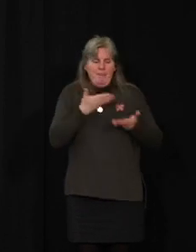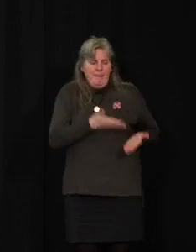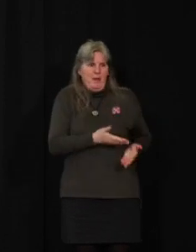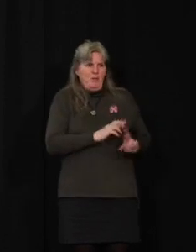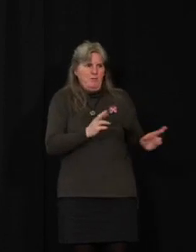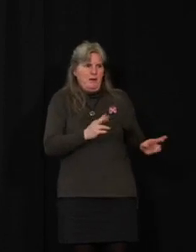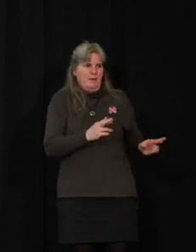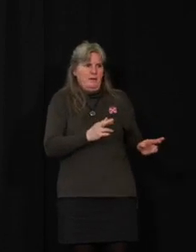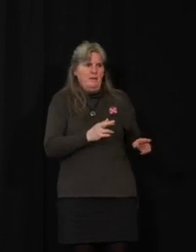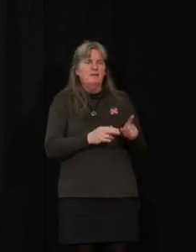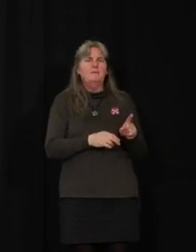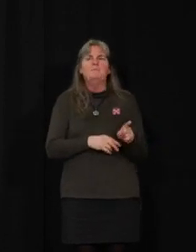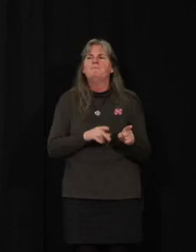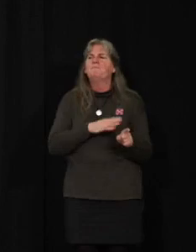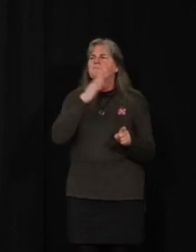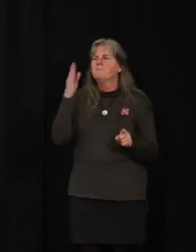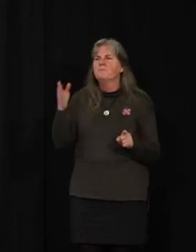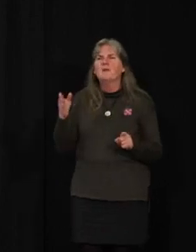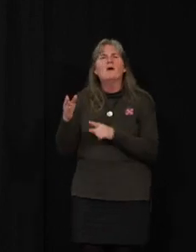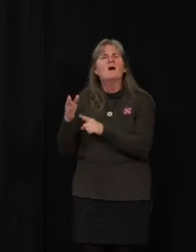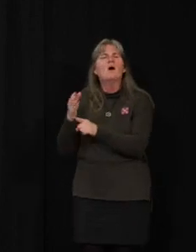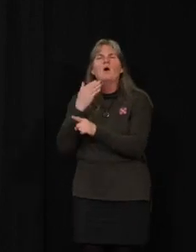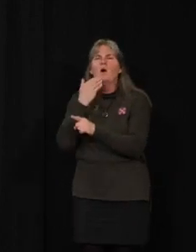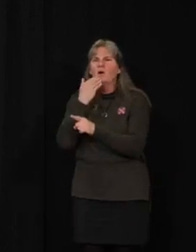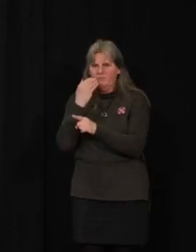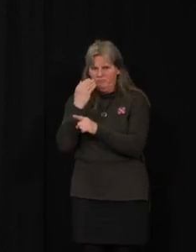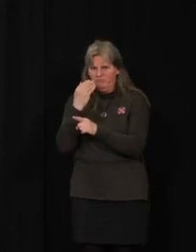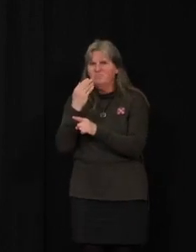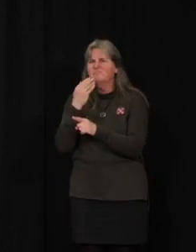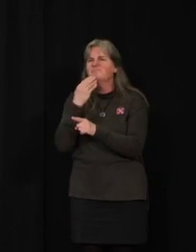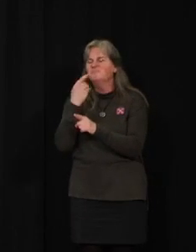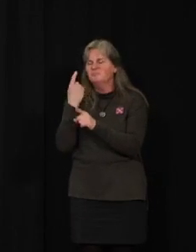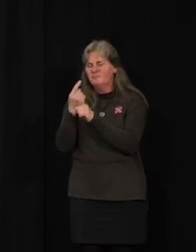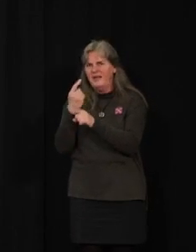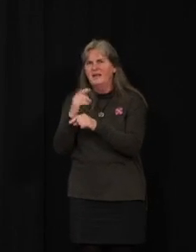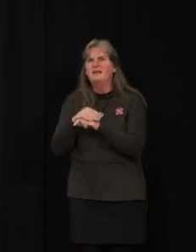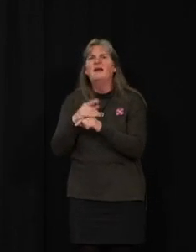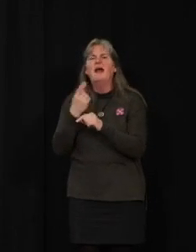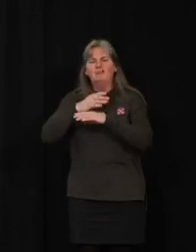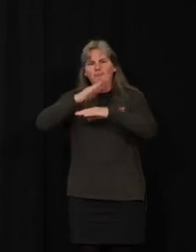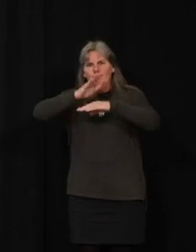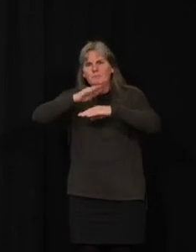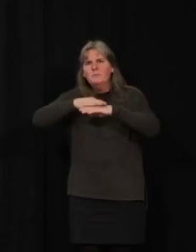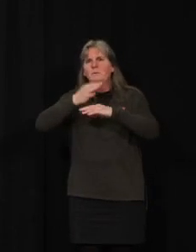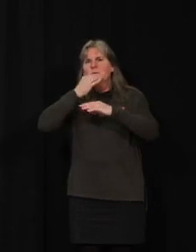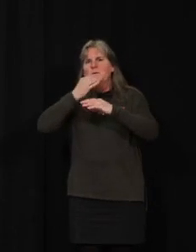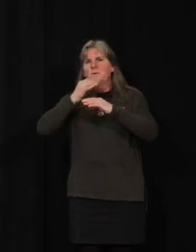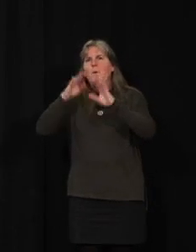giving folks the heads up. That is an extremely important part of planning. We can't just throw things at